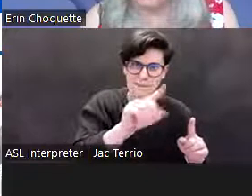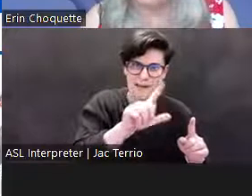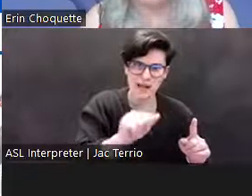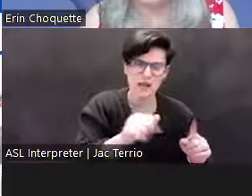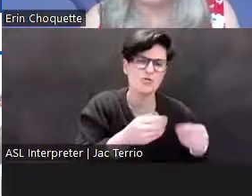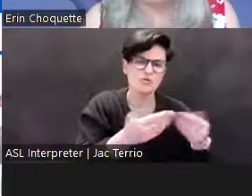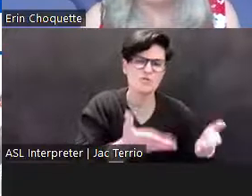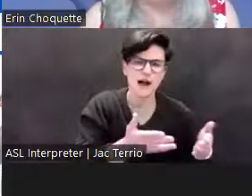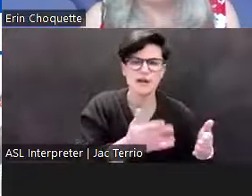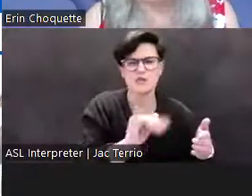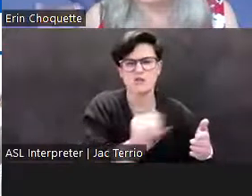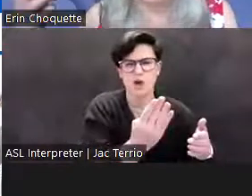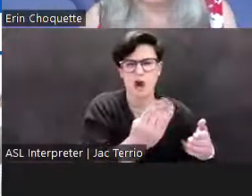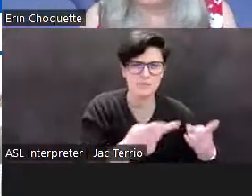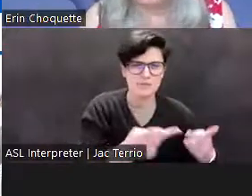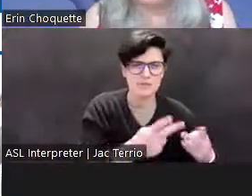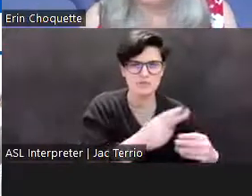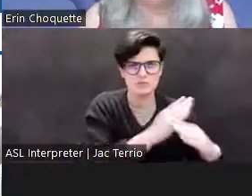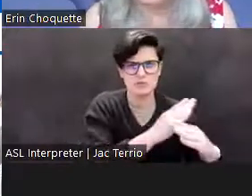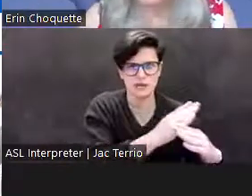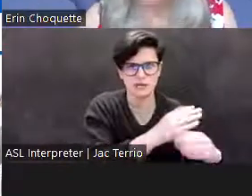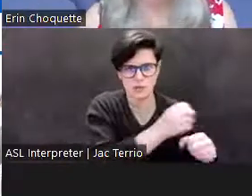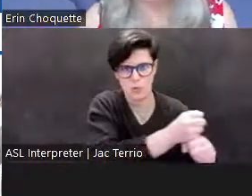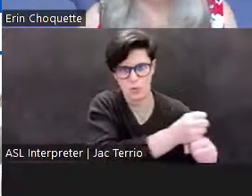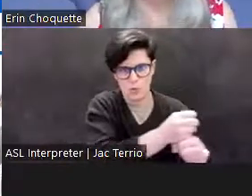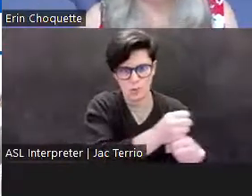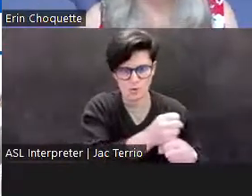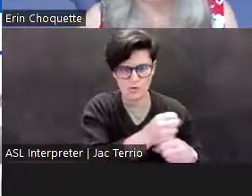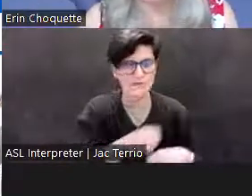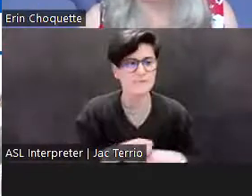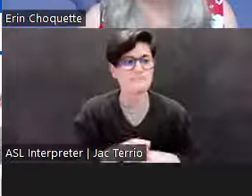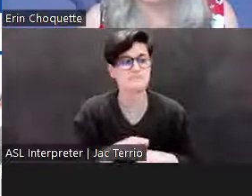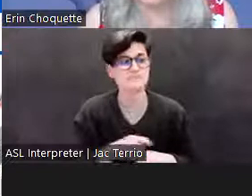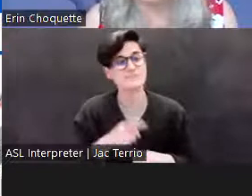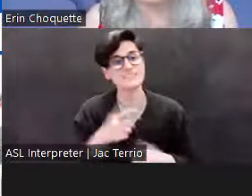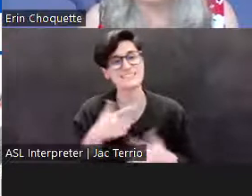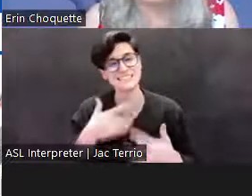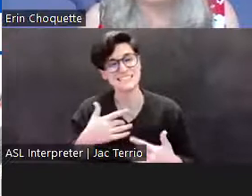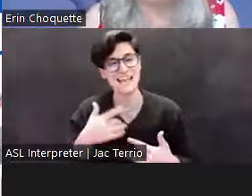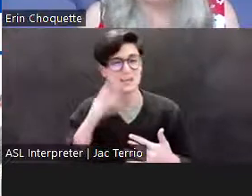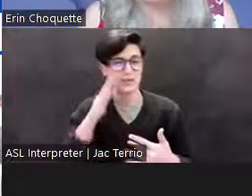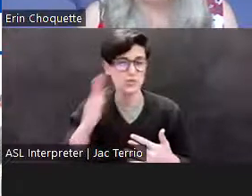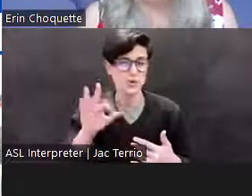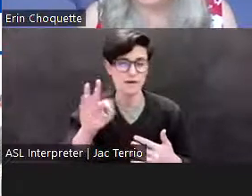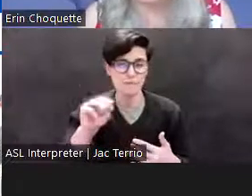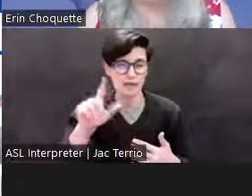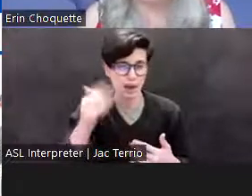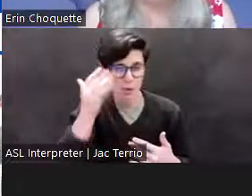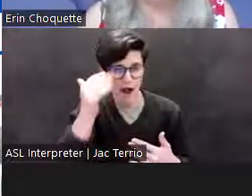the same. first and most often used is leave taken by a worker because they have a serious